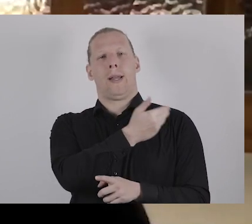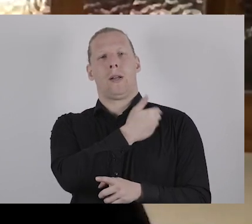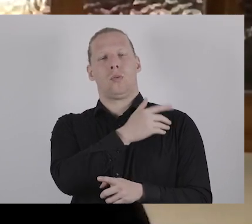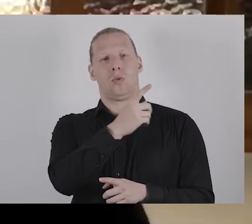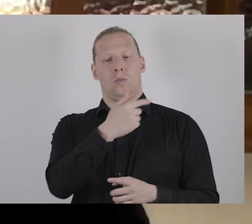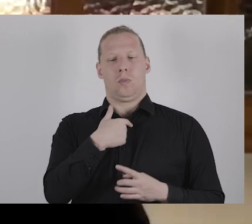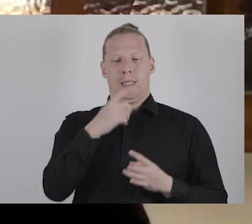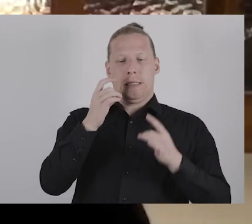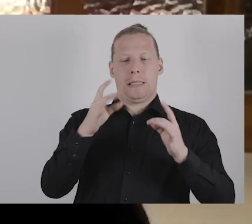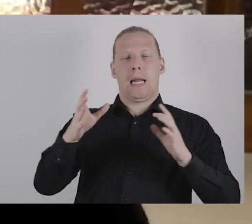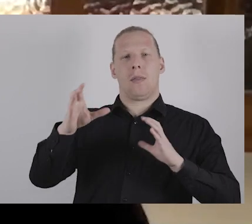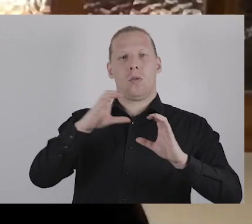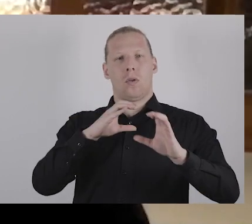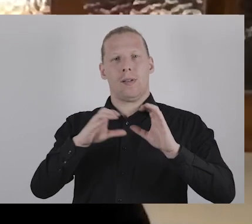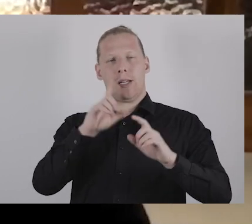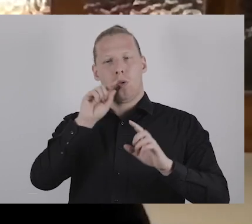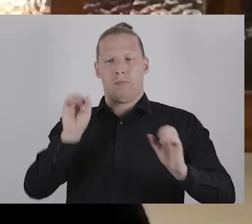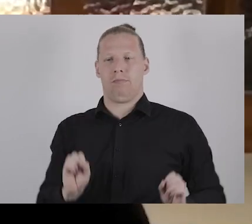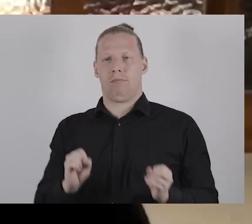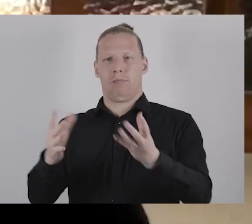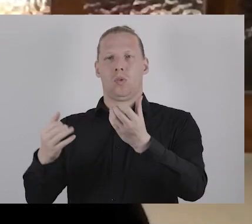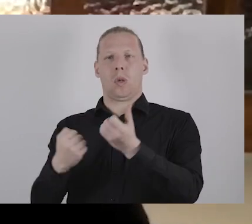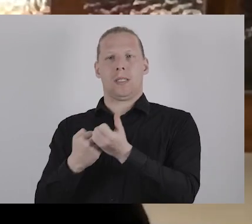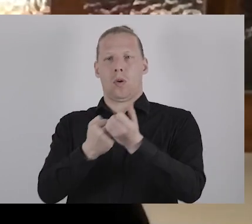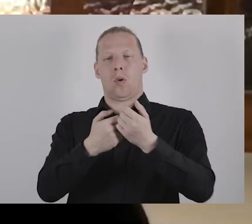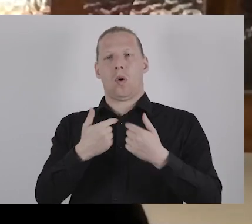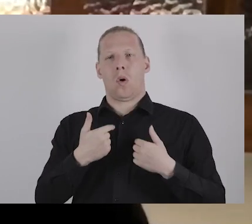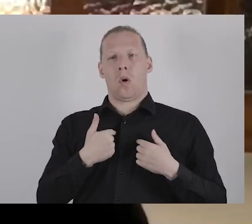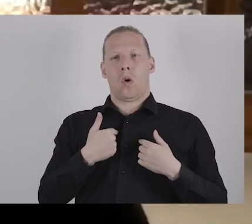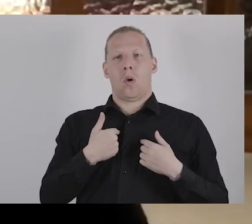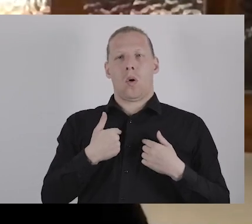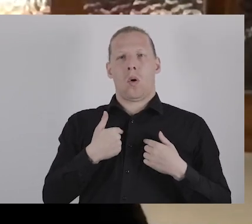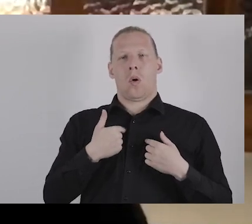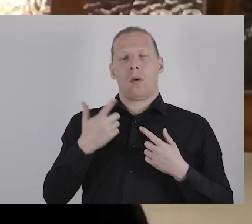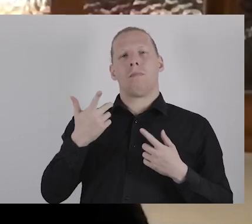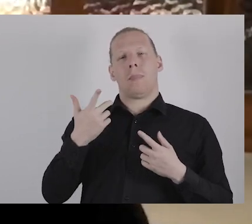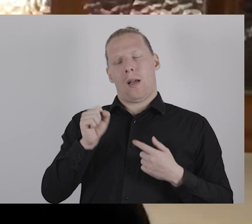and give particular support to our endangered art forms, like tārai waka and taonga puoro,